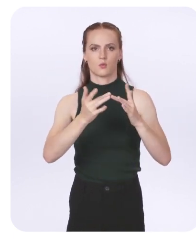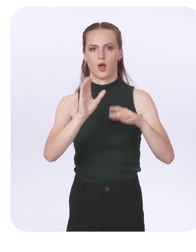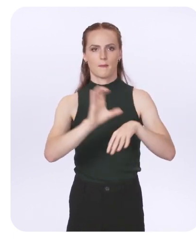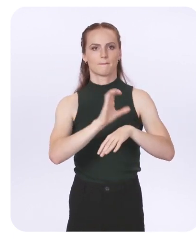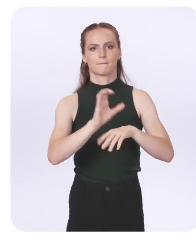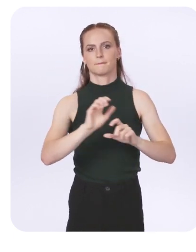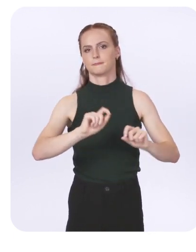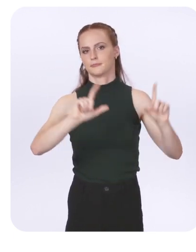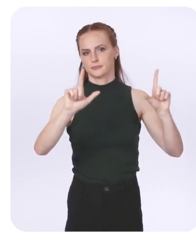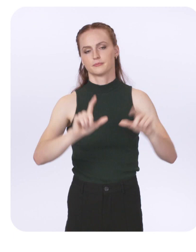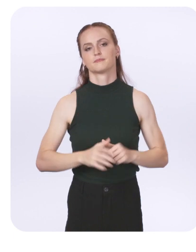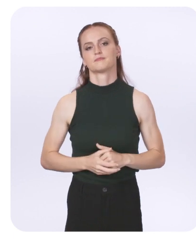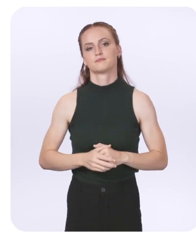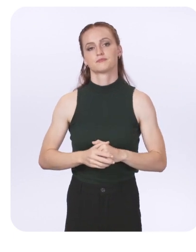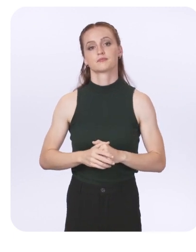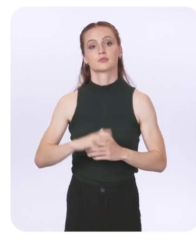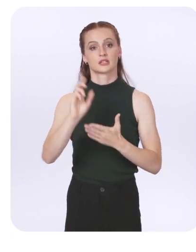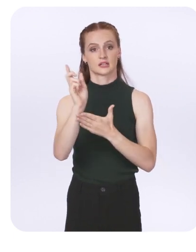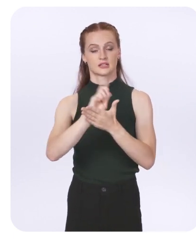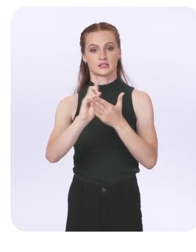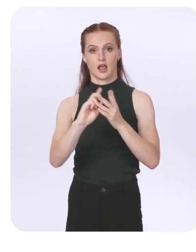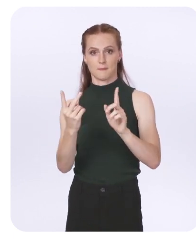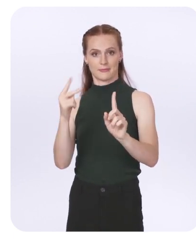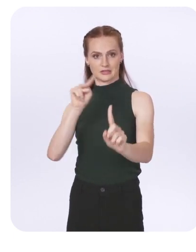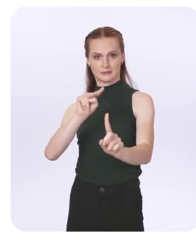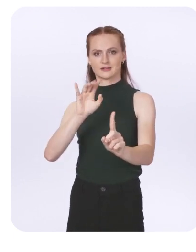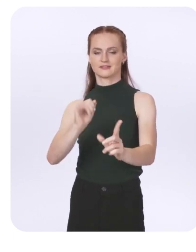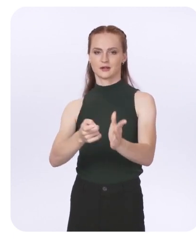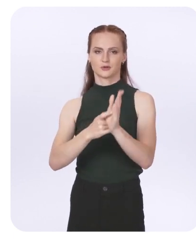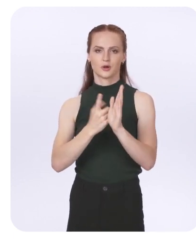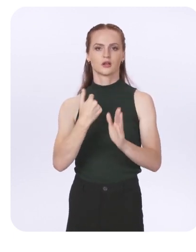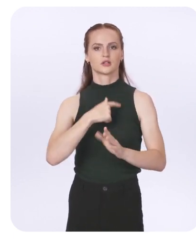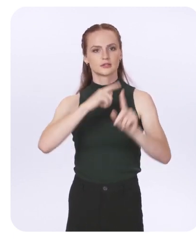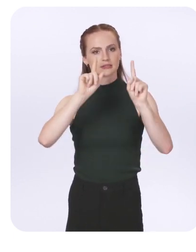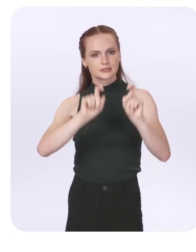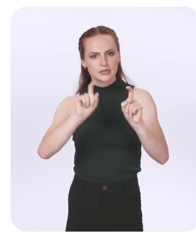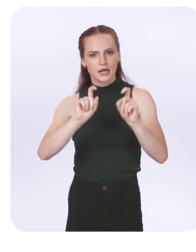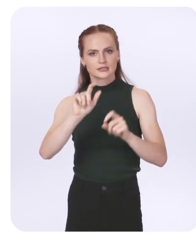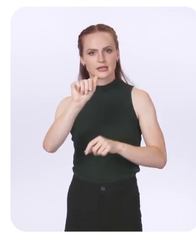the brief and given to the artist working with your artwork as early as possible in the project.